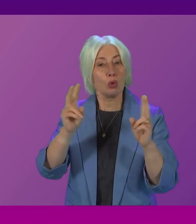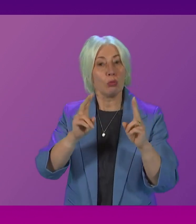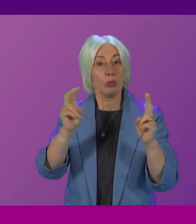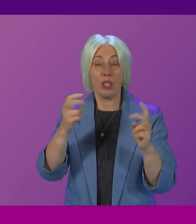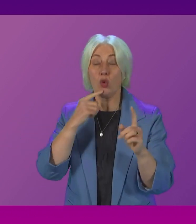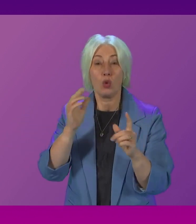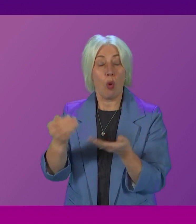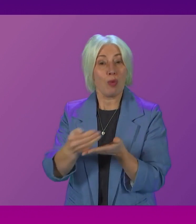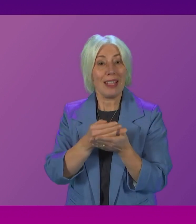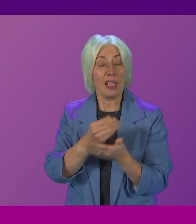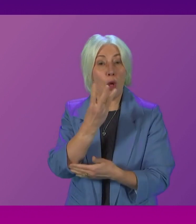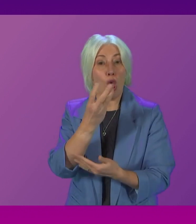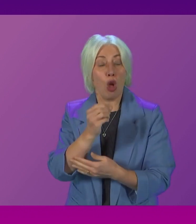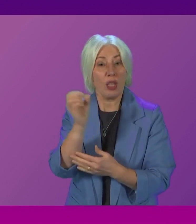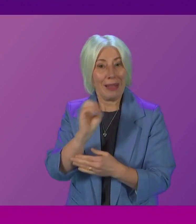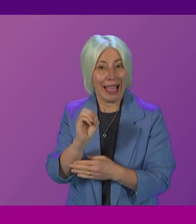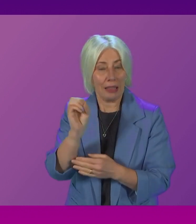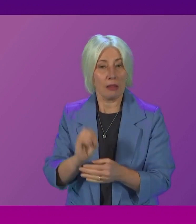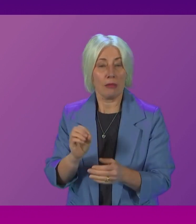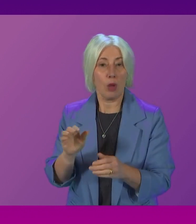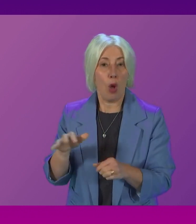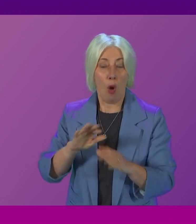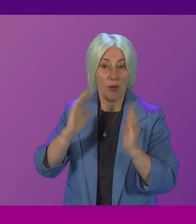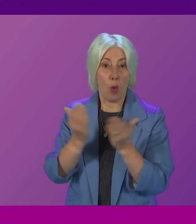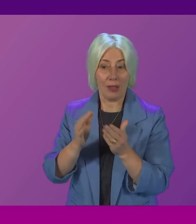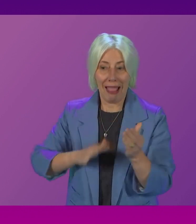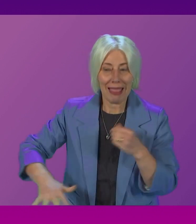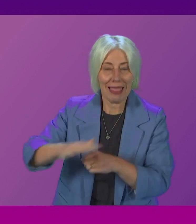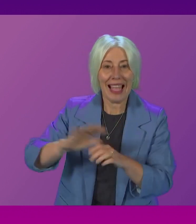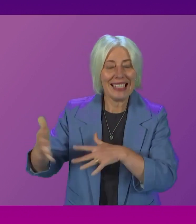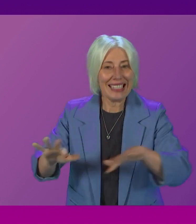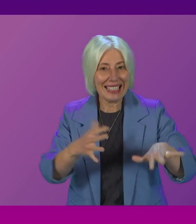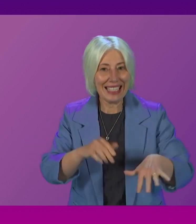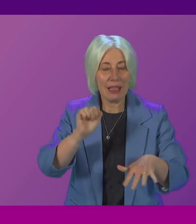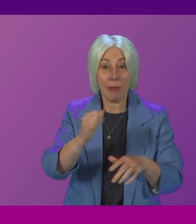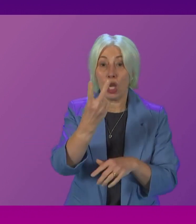protect at least 30 per cent of the world’s land and sea by 2030 in the new global framework. We